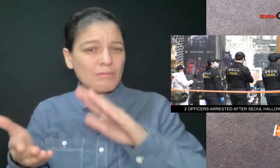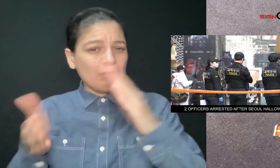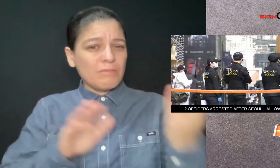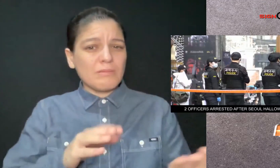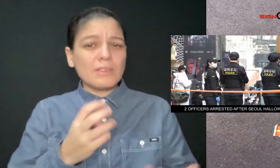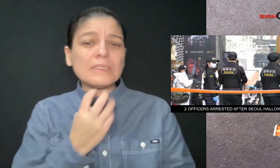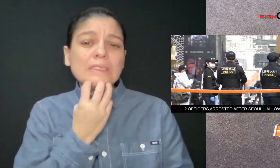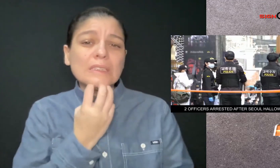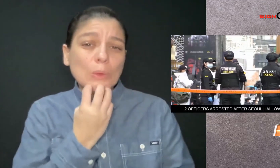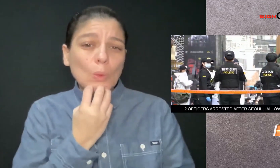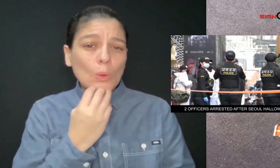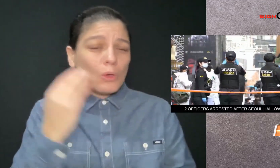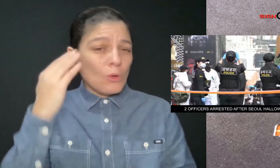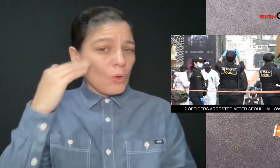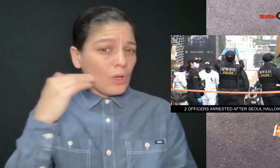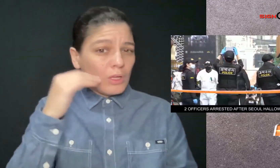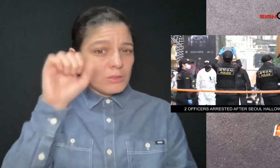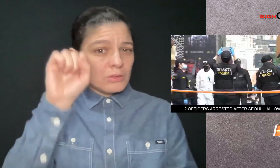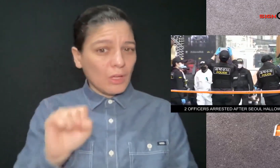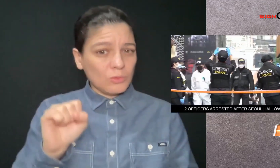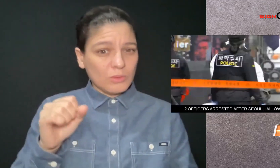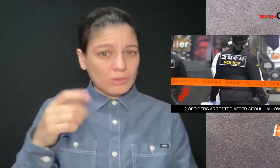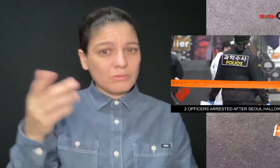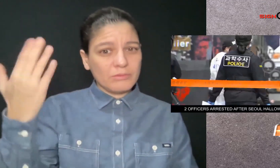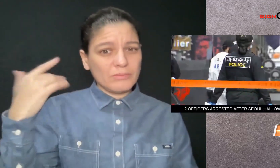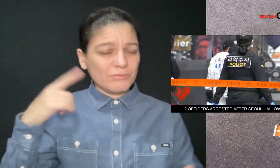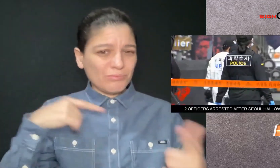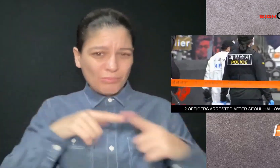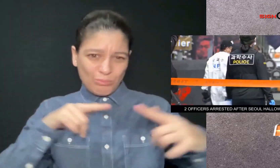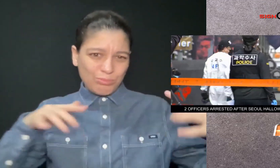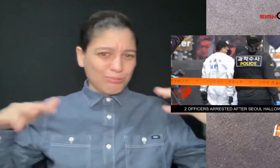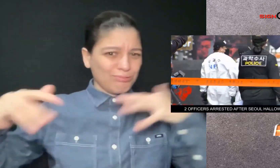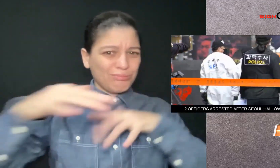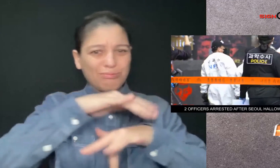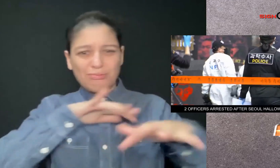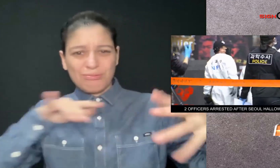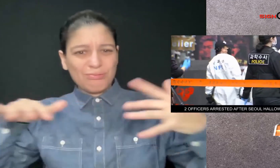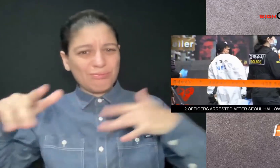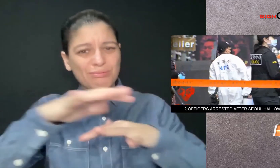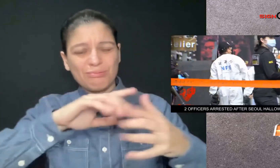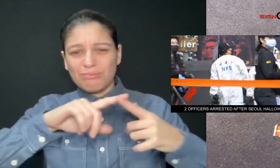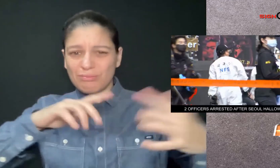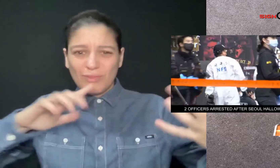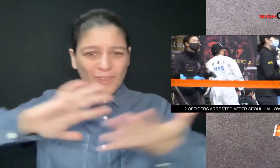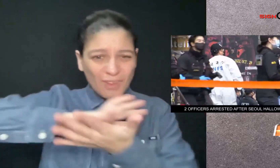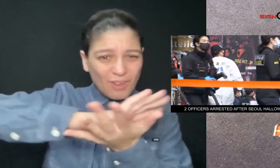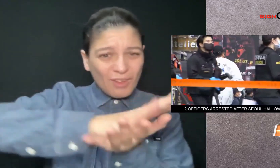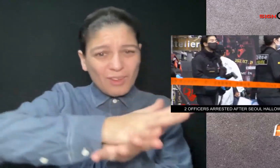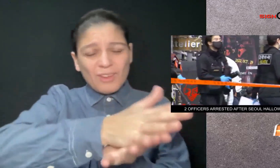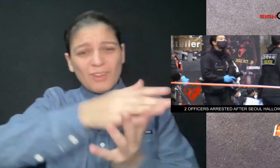in October 158 people died in Seoul South Korea after tens of thousands of people became